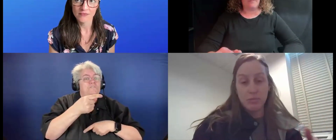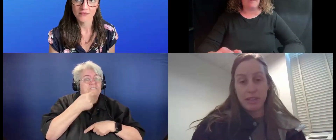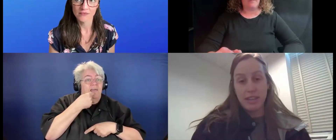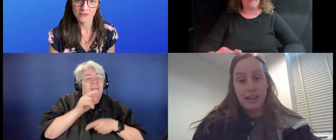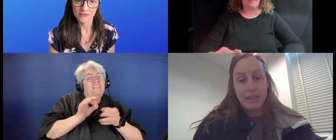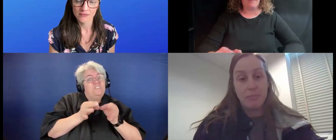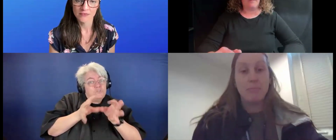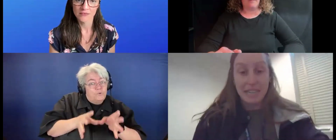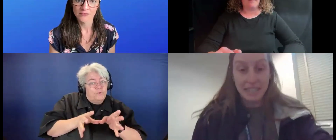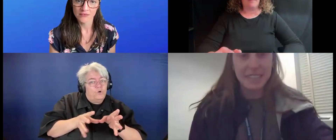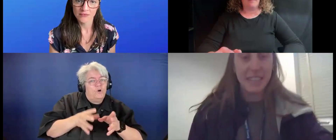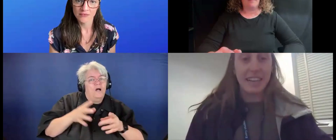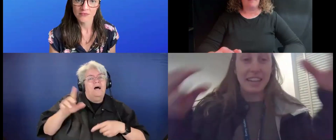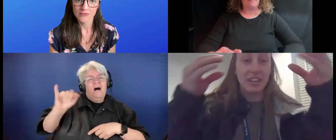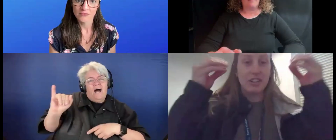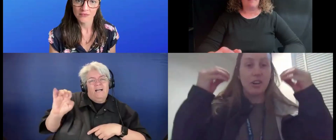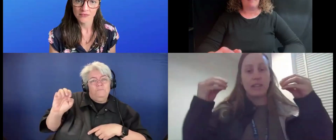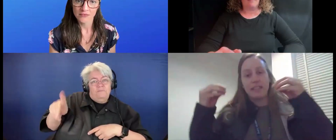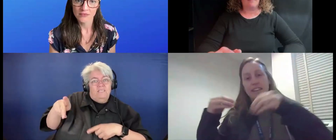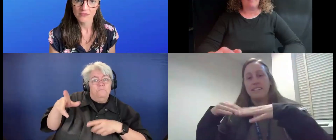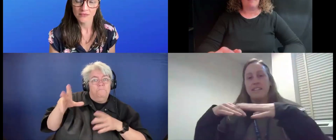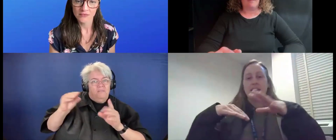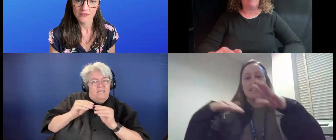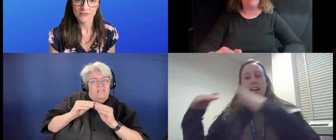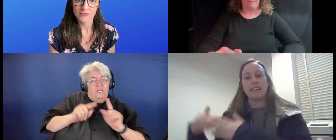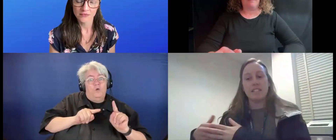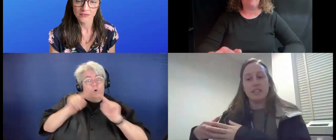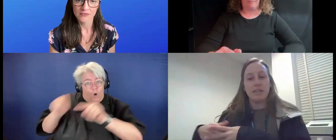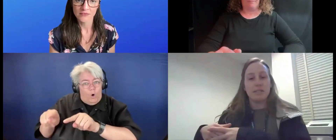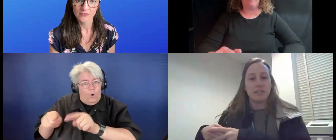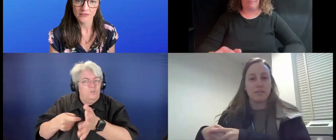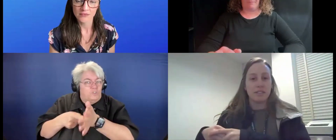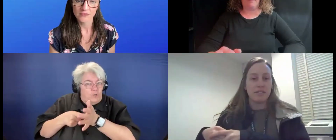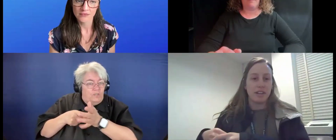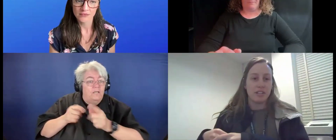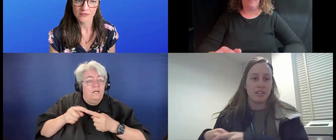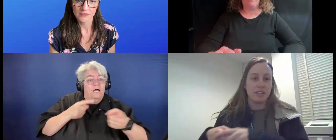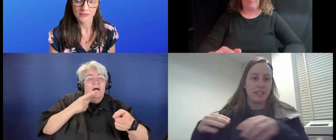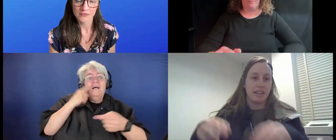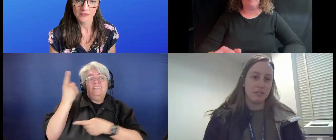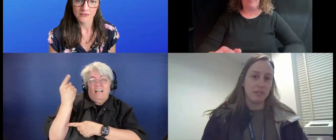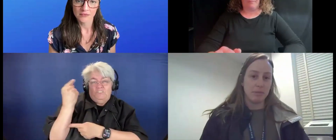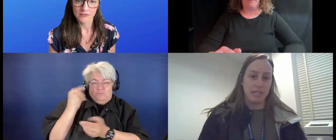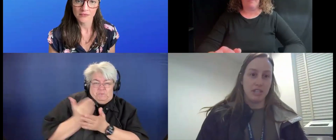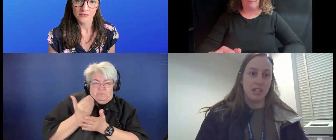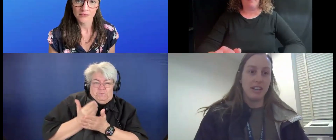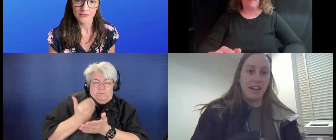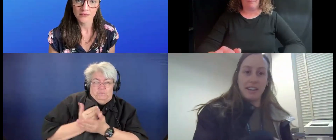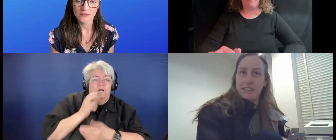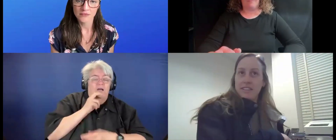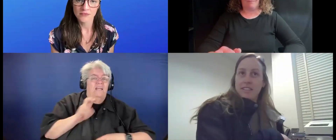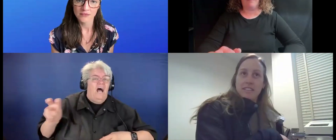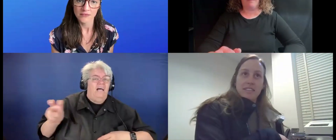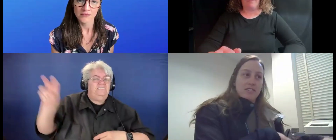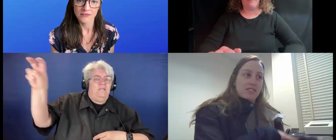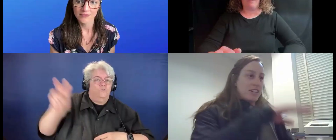should also be at the IEP meeting. I like knowing that. Last year I was still really fresh in this itinerant position and I